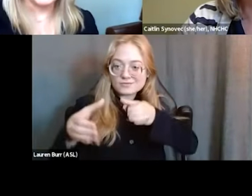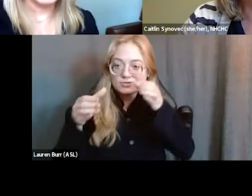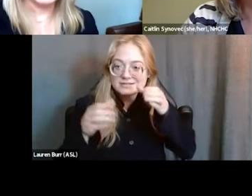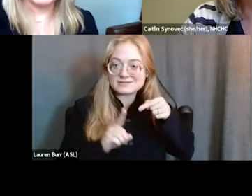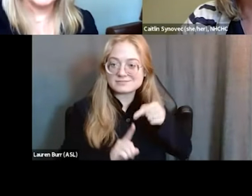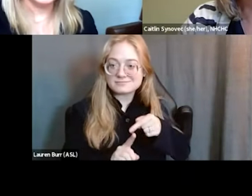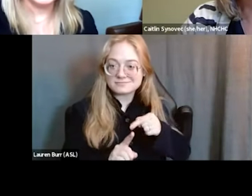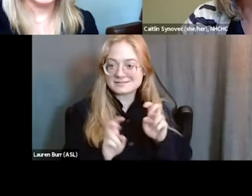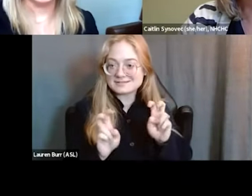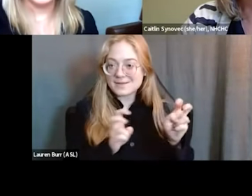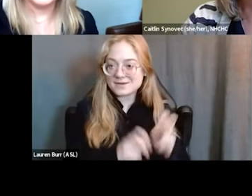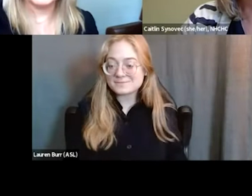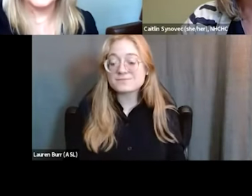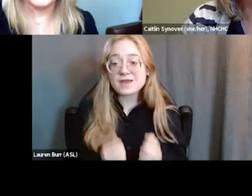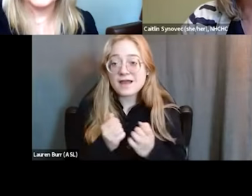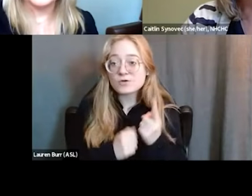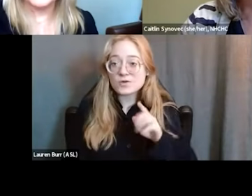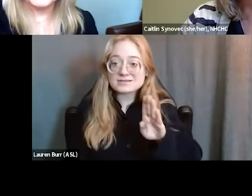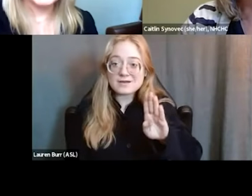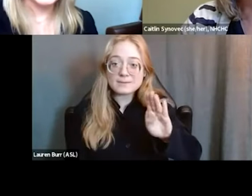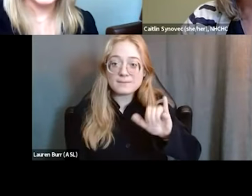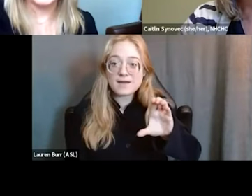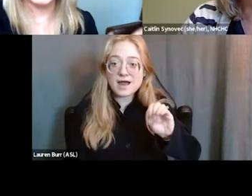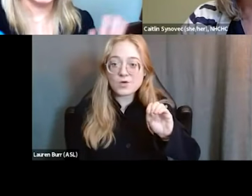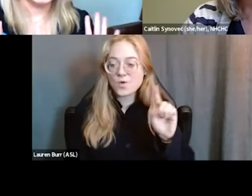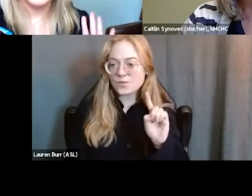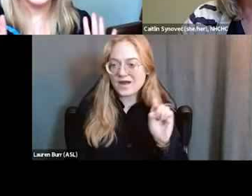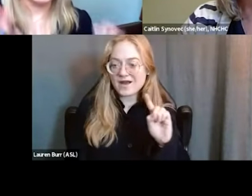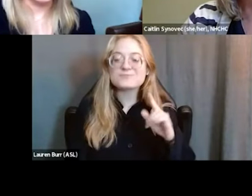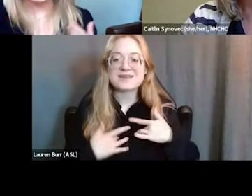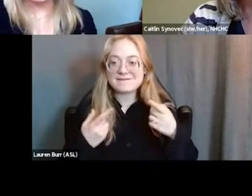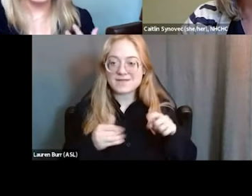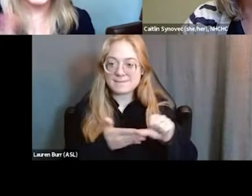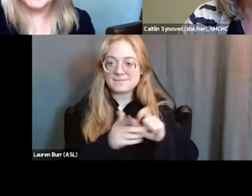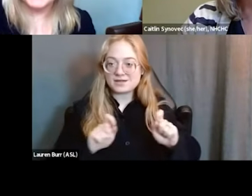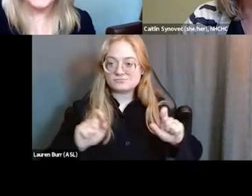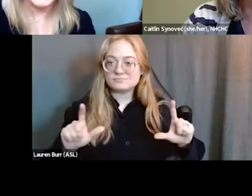Everybody's biographies are available on our event page to review, before or after the webinar,